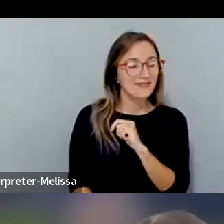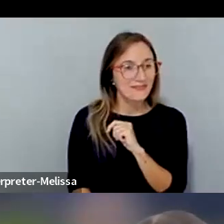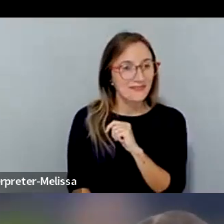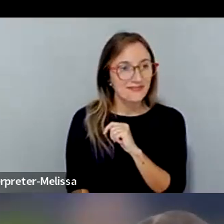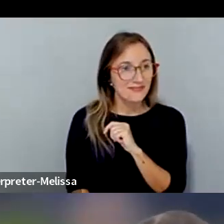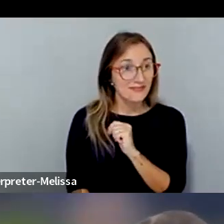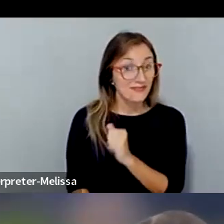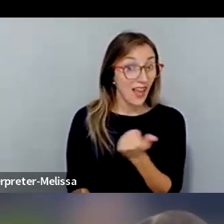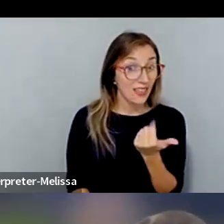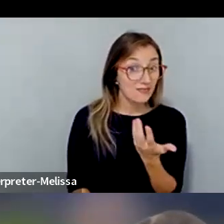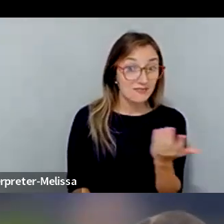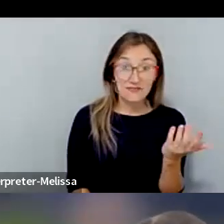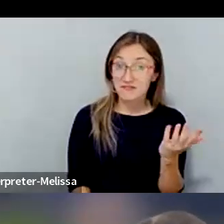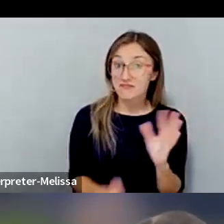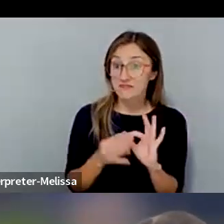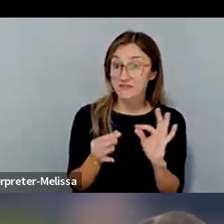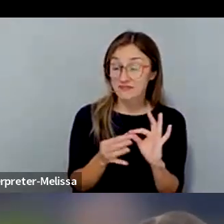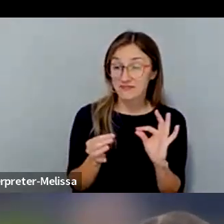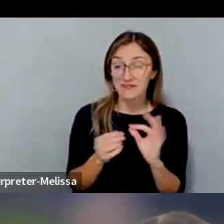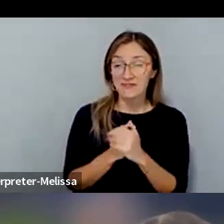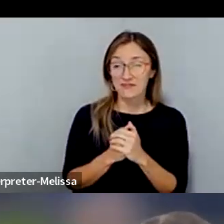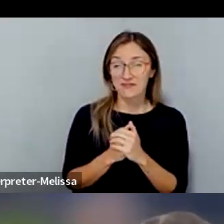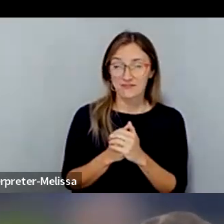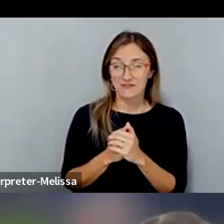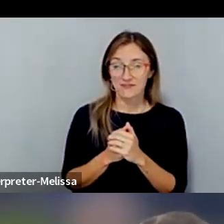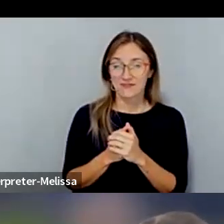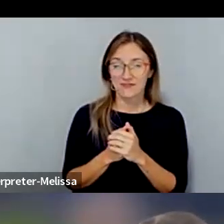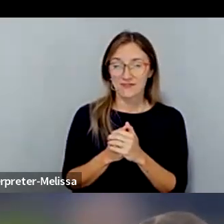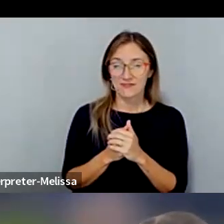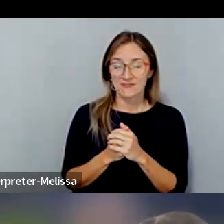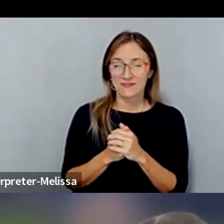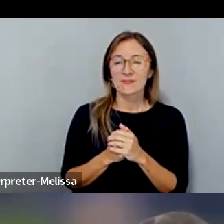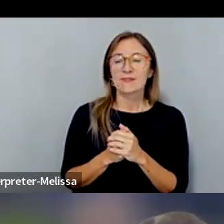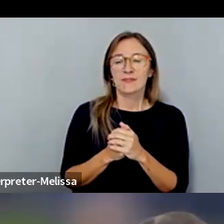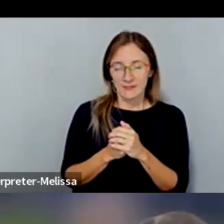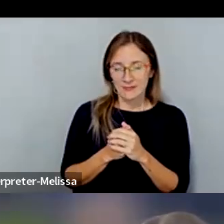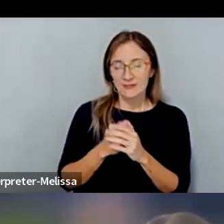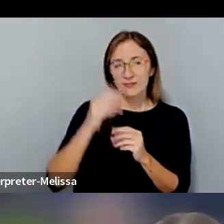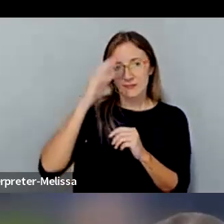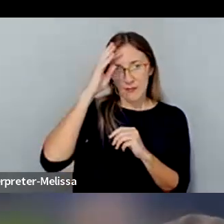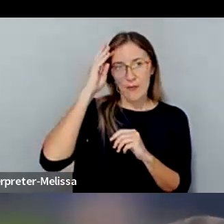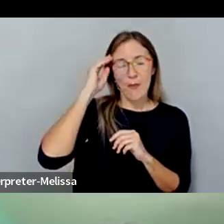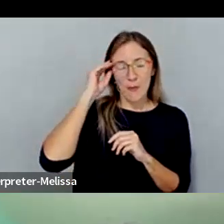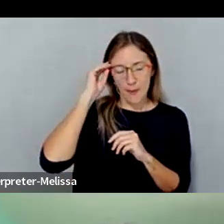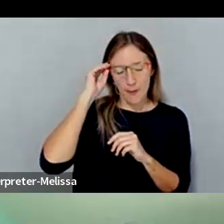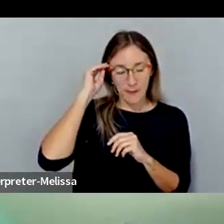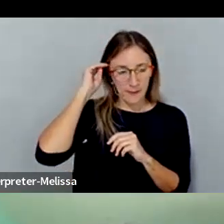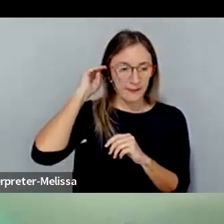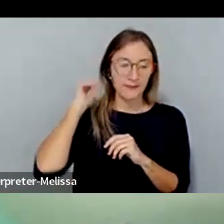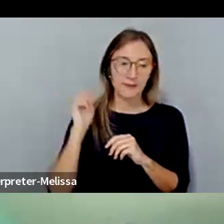entry way and replace it with a step again. That is very good. Does anyone else have thoughts